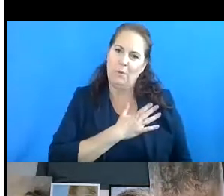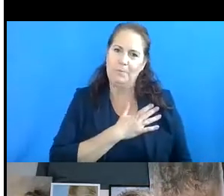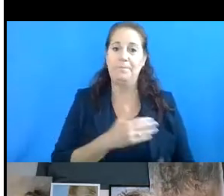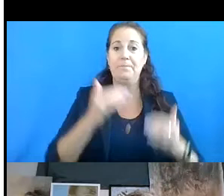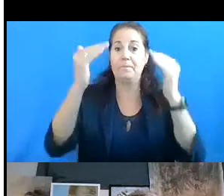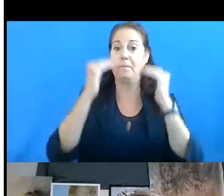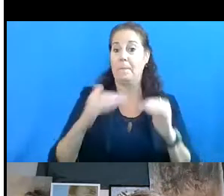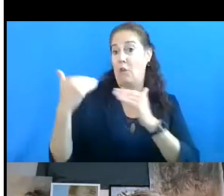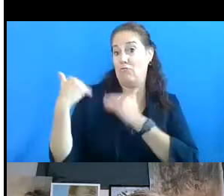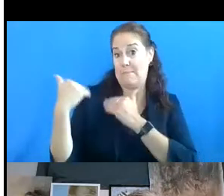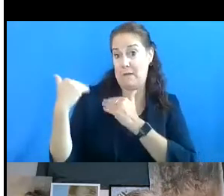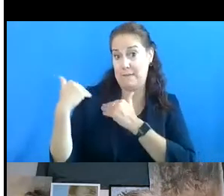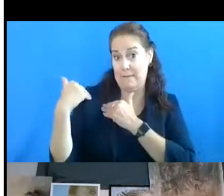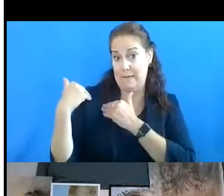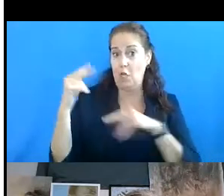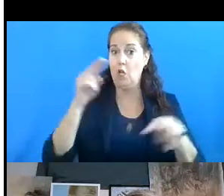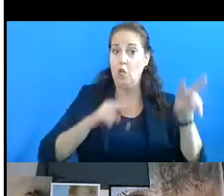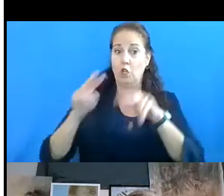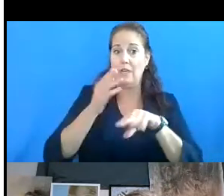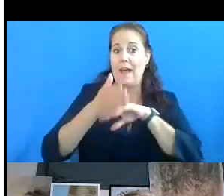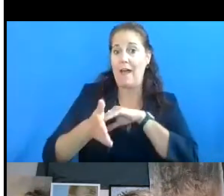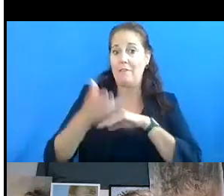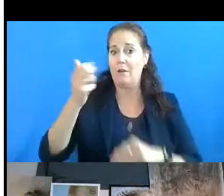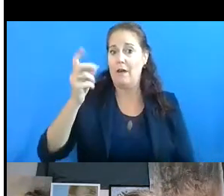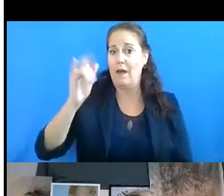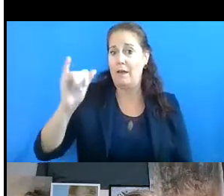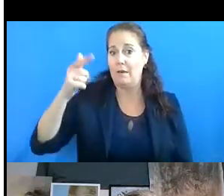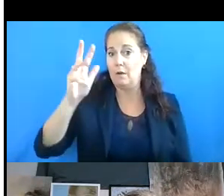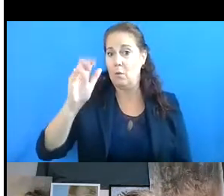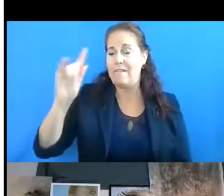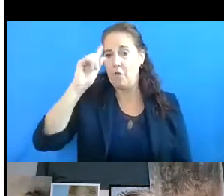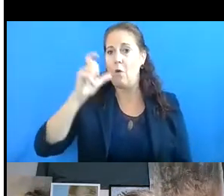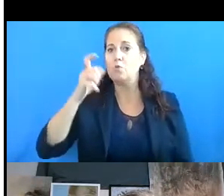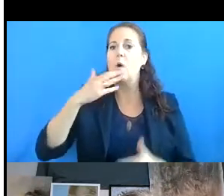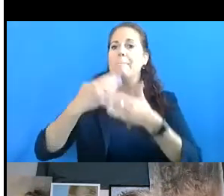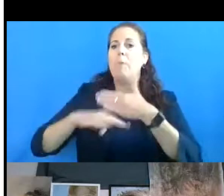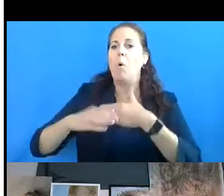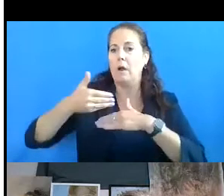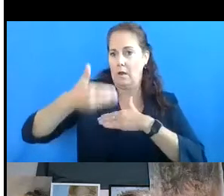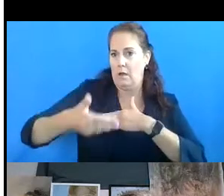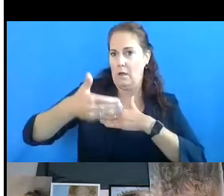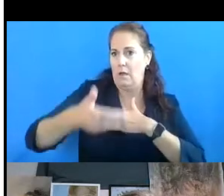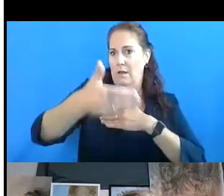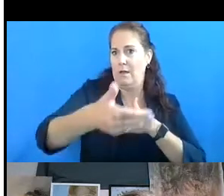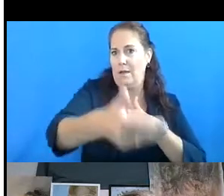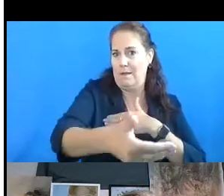Responsibility - we need to look after Haida Gwaii for those that are born after us and those there we are living with.